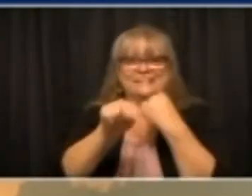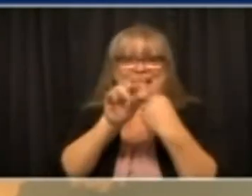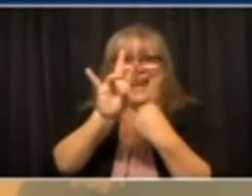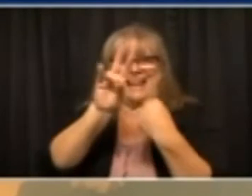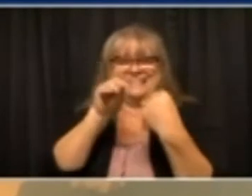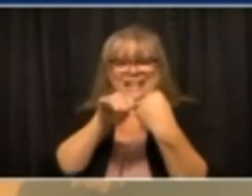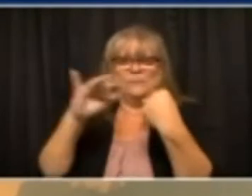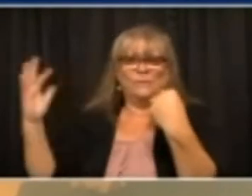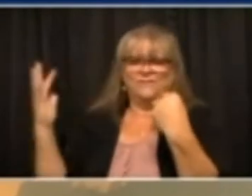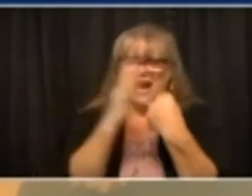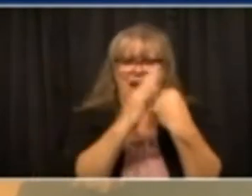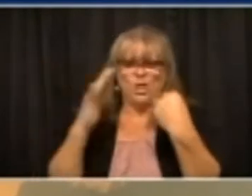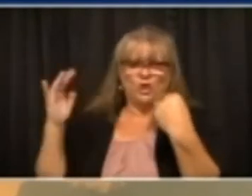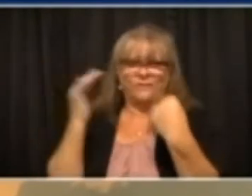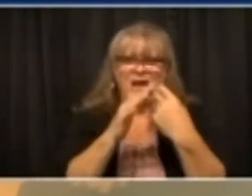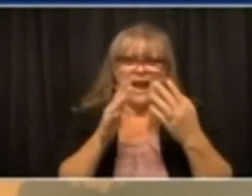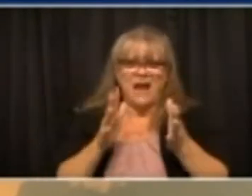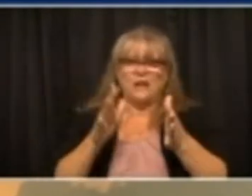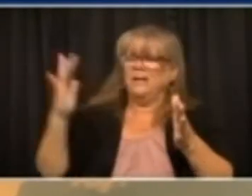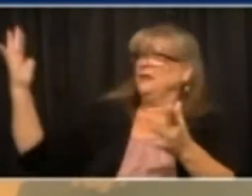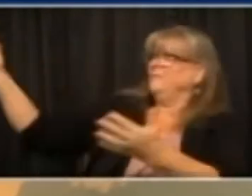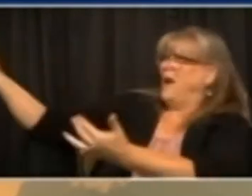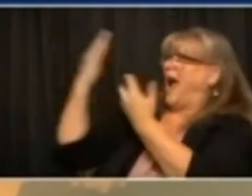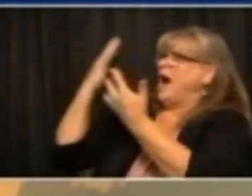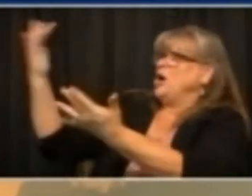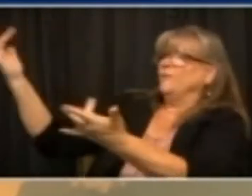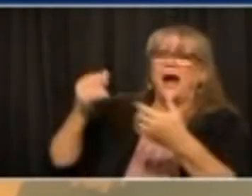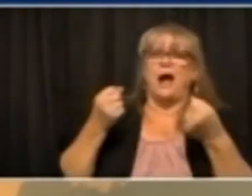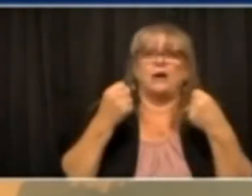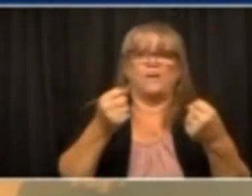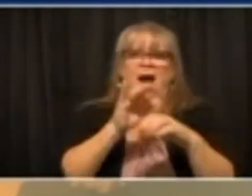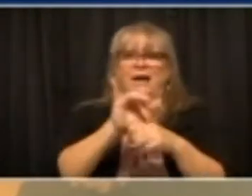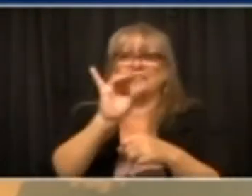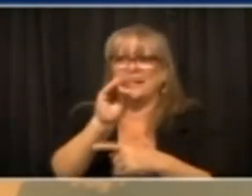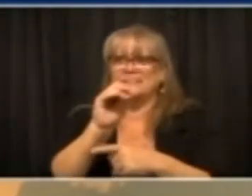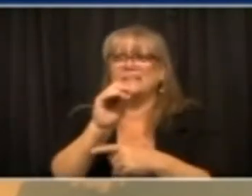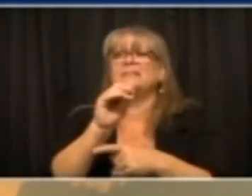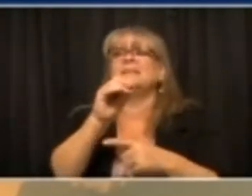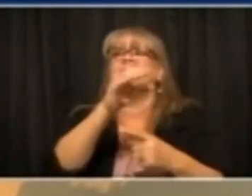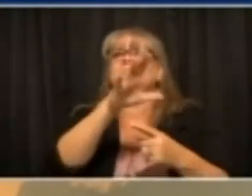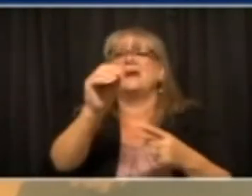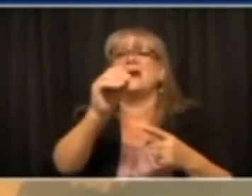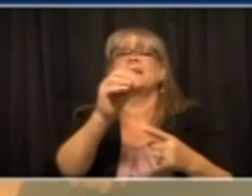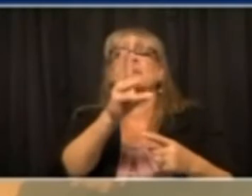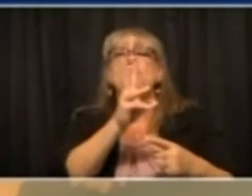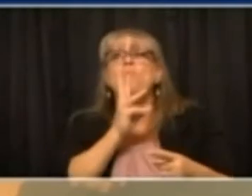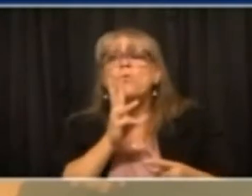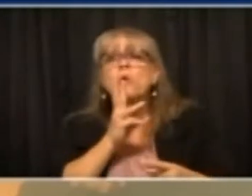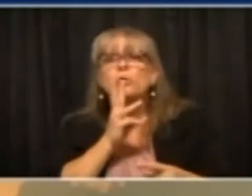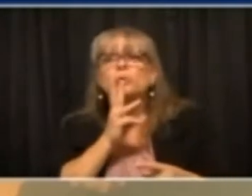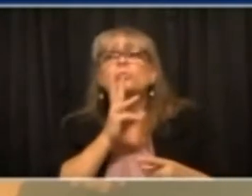glenwood canyon too that we're very concerned with but over the last few days i've really had the pleasure and it's been